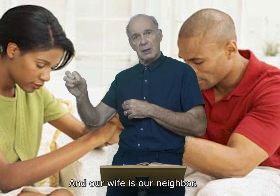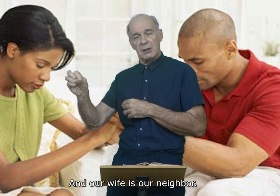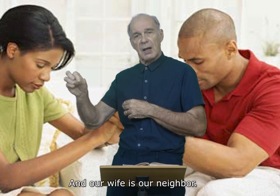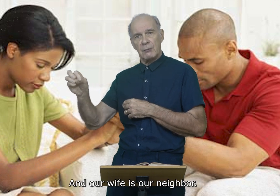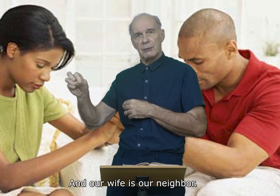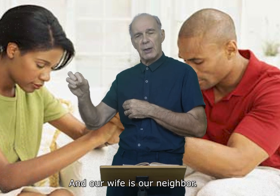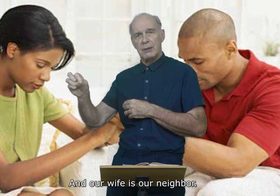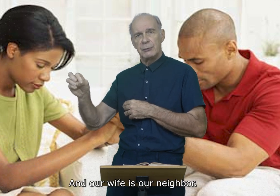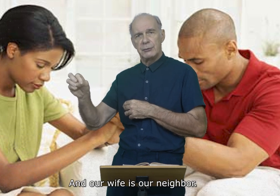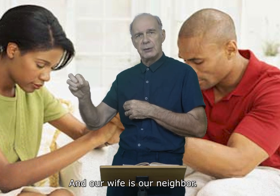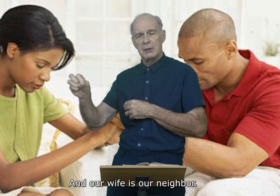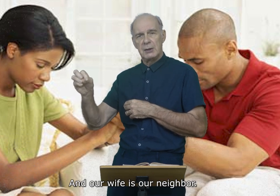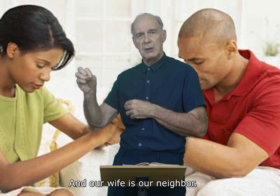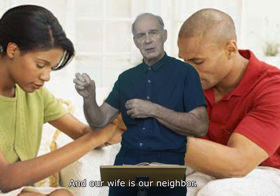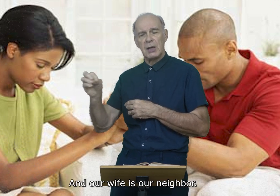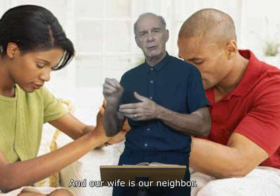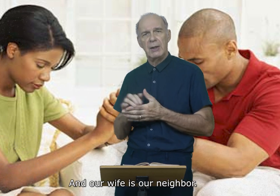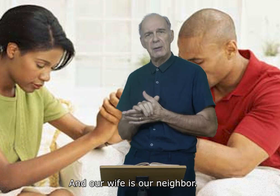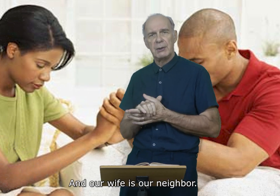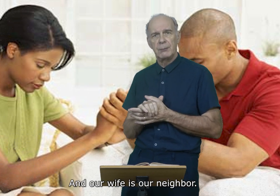And our wife is our neighbor.